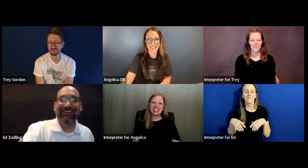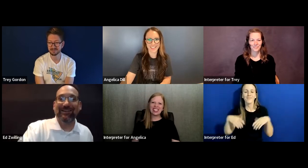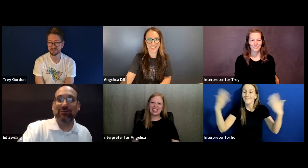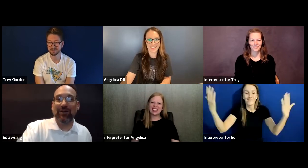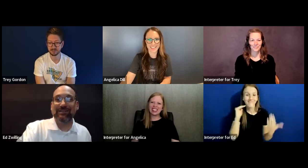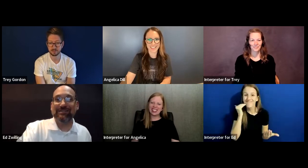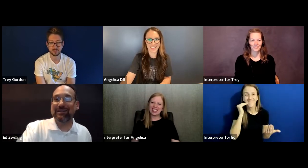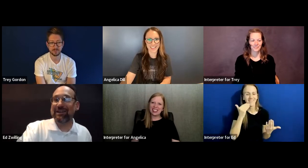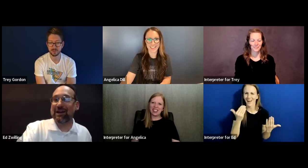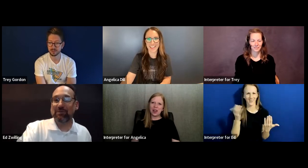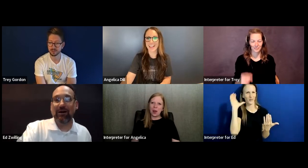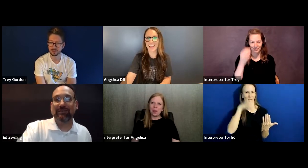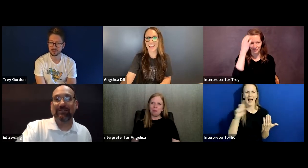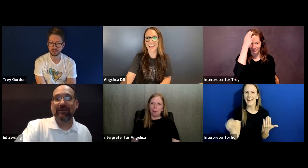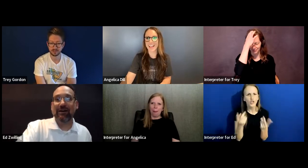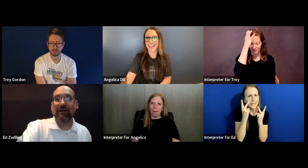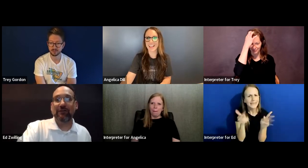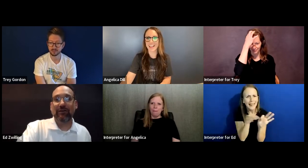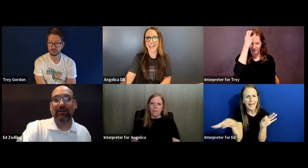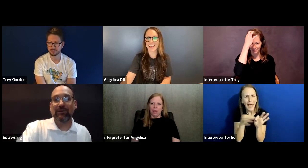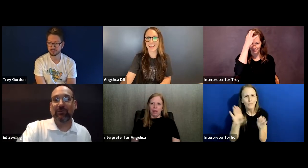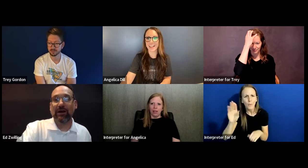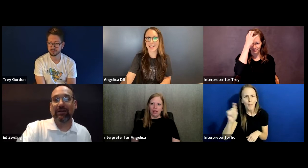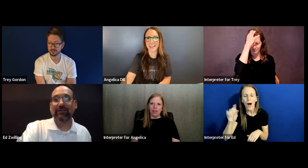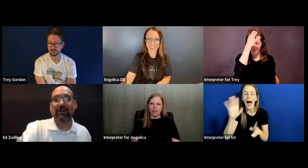that's weird i just need the caption box i'll figure out how to get this back in a second